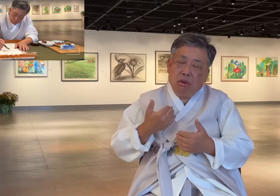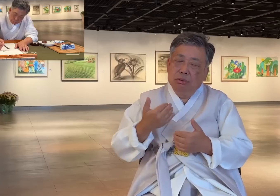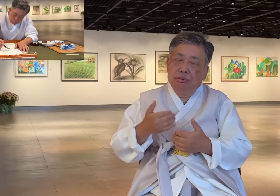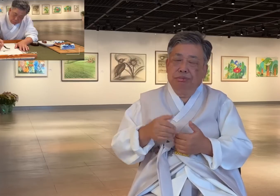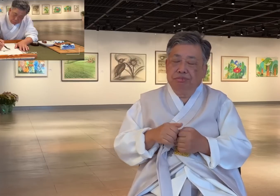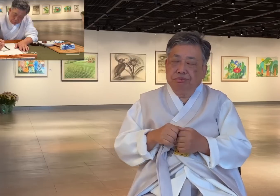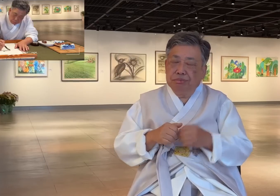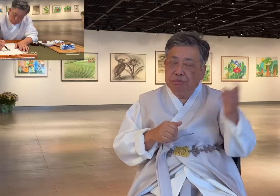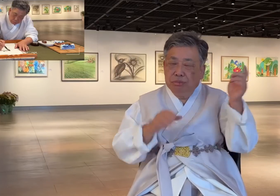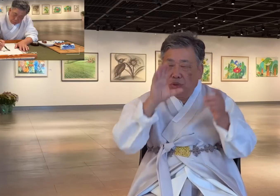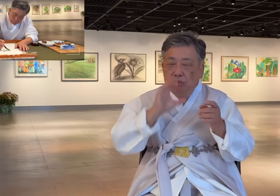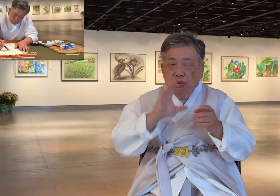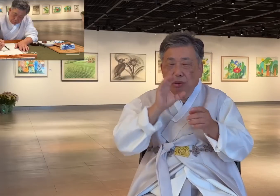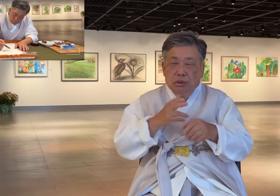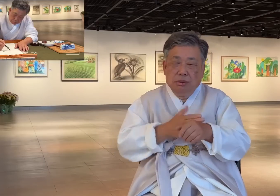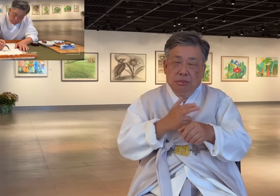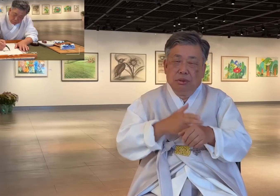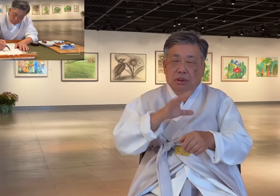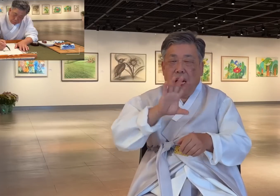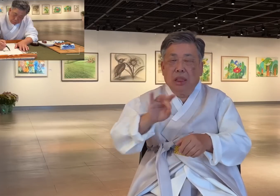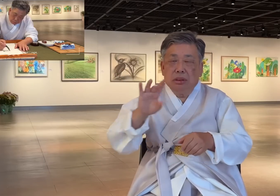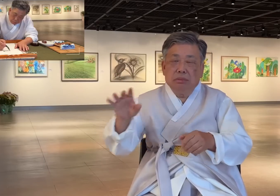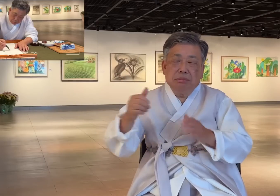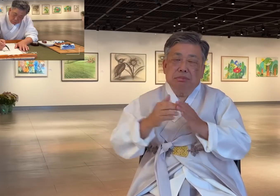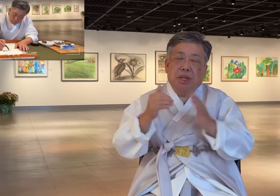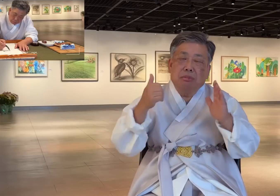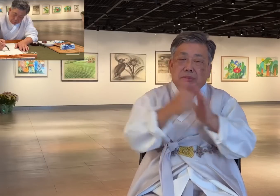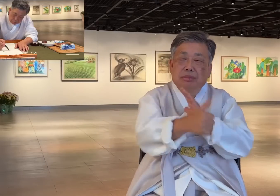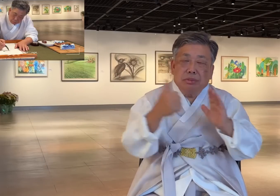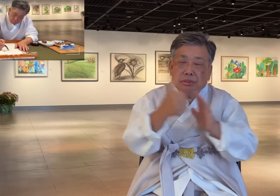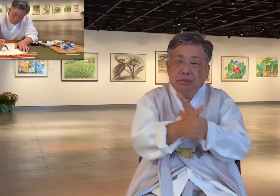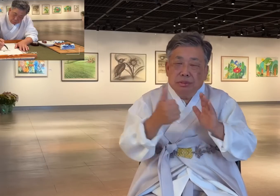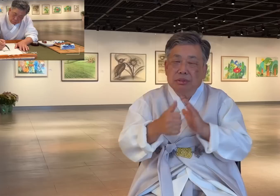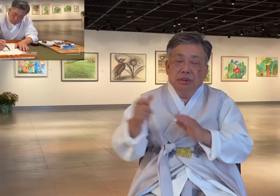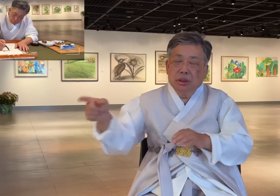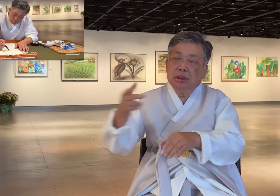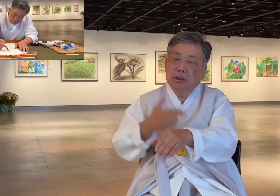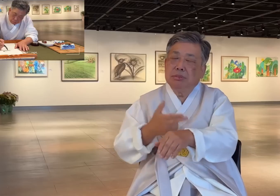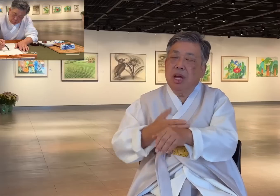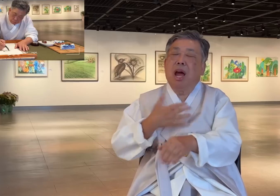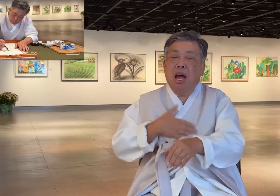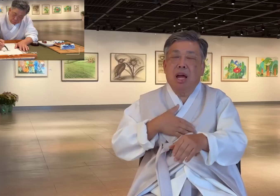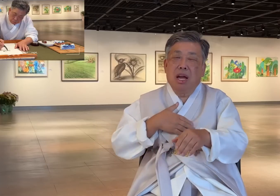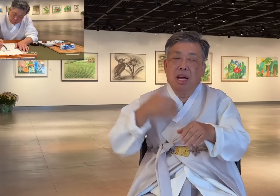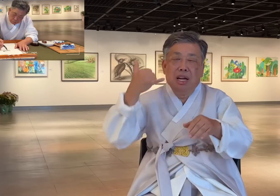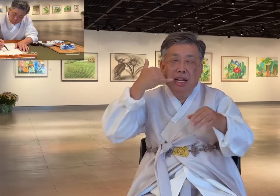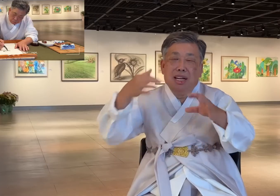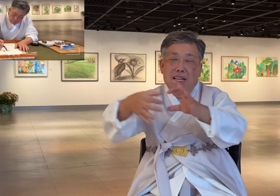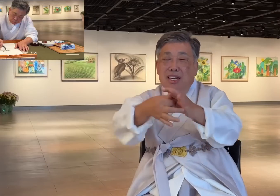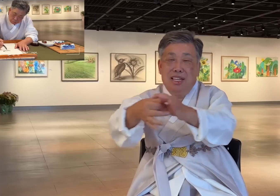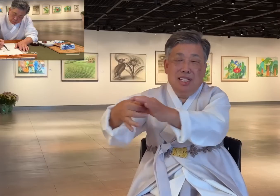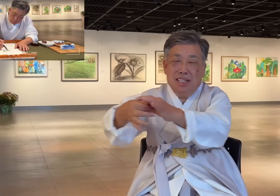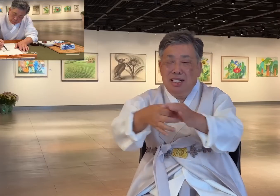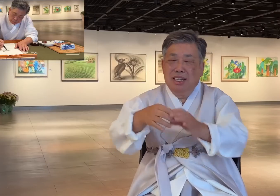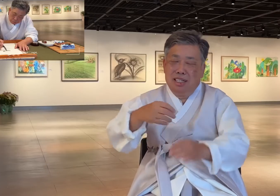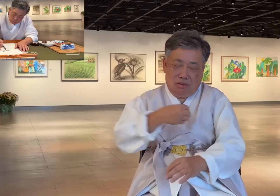Before that, I occasionally visited Mr. Unbo's house, and he was also acquainted with Mr. Sim Won, so we often corresponded.